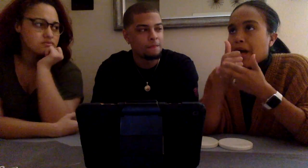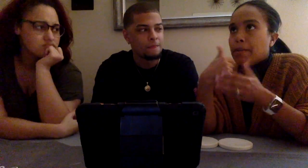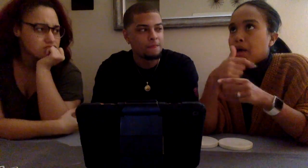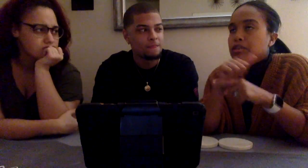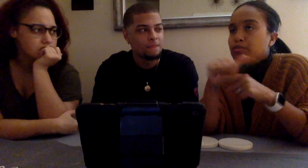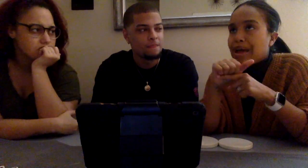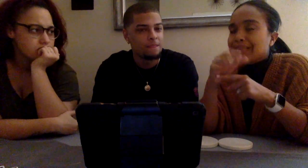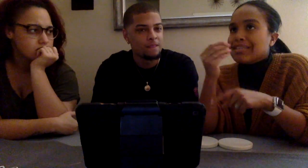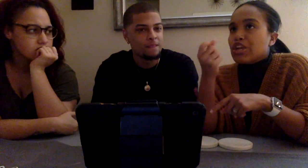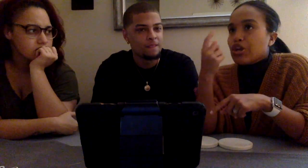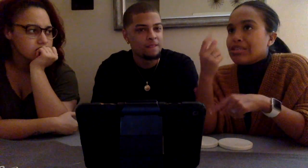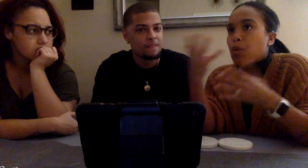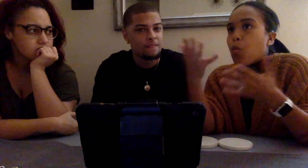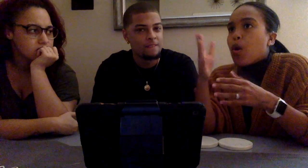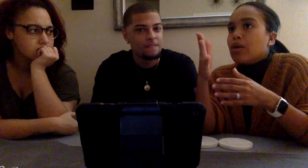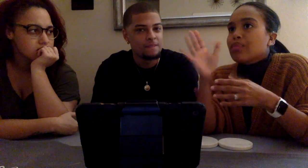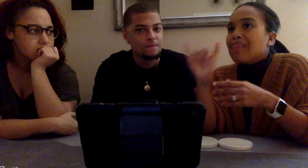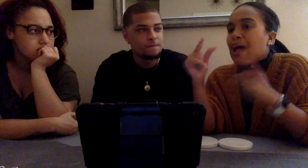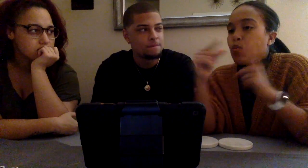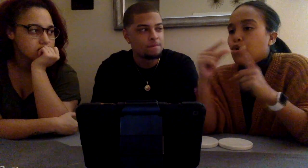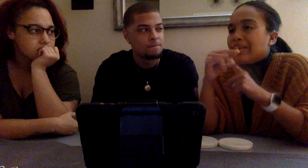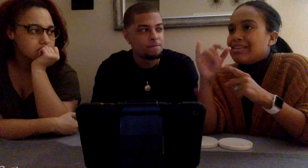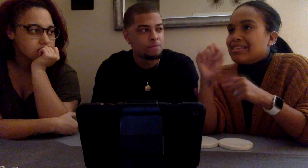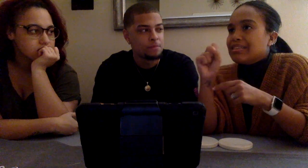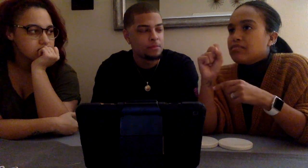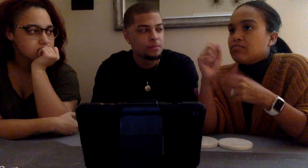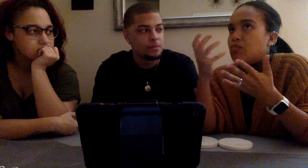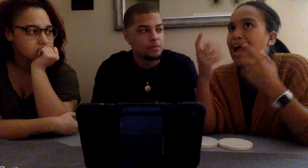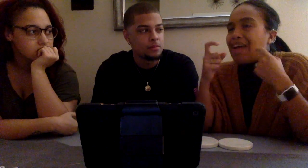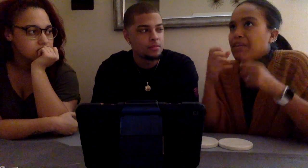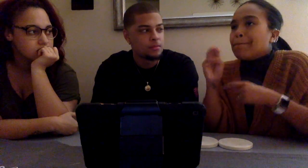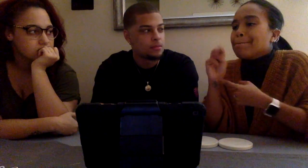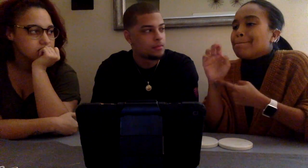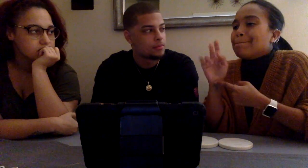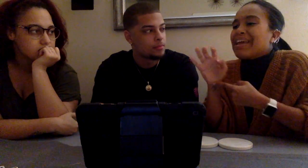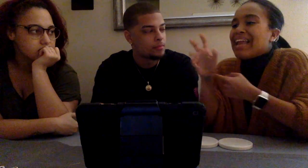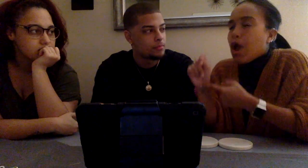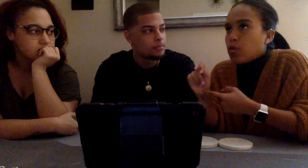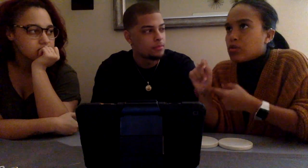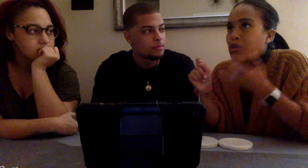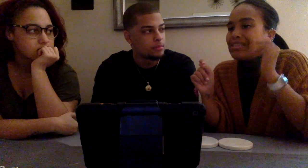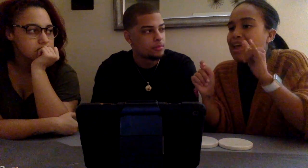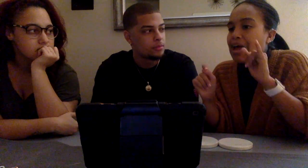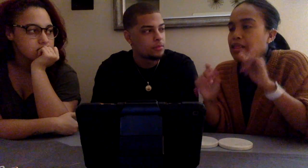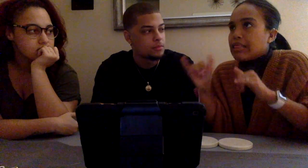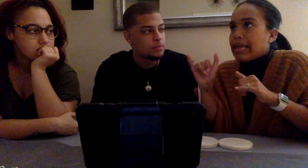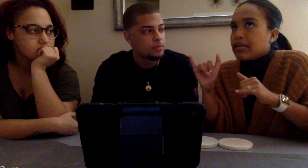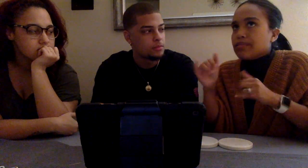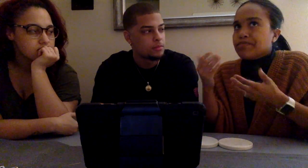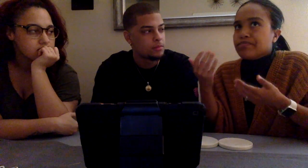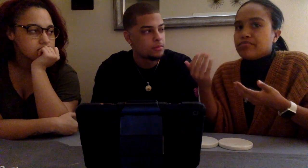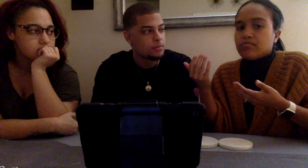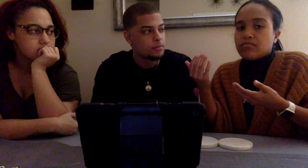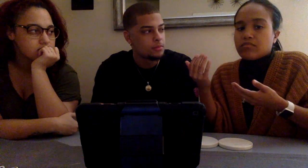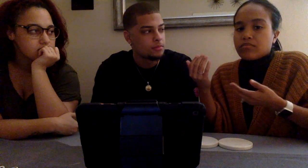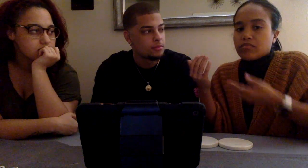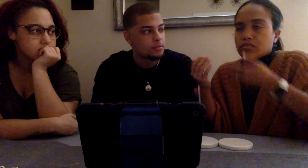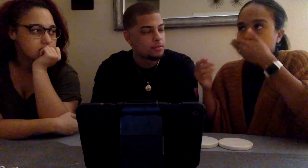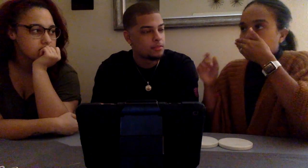to help us practice and understand what is that word being said. We have to make it out. For instance,...